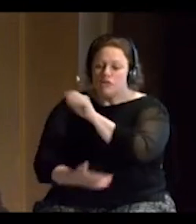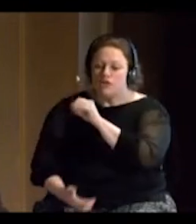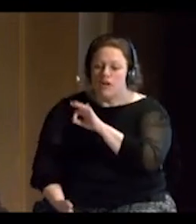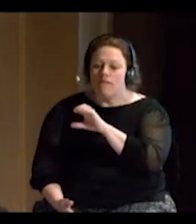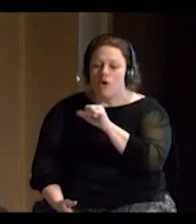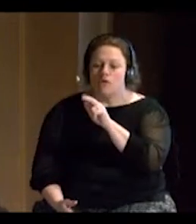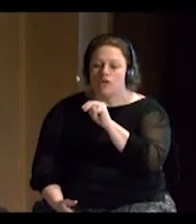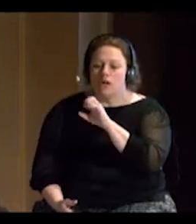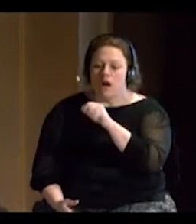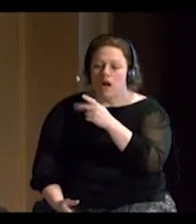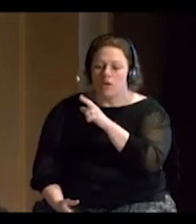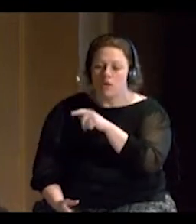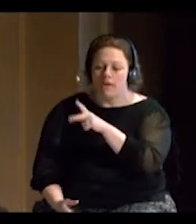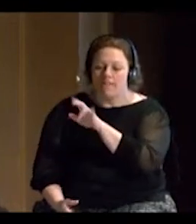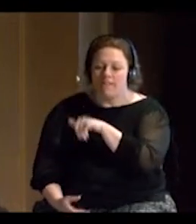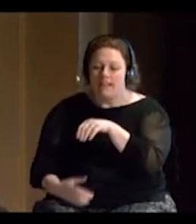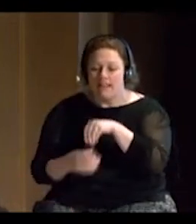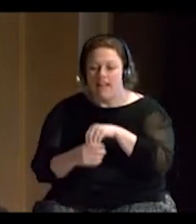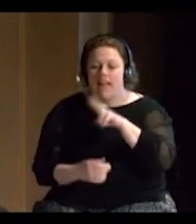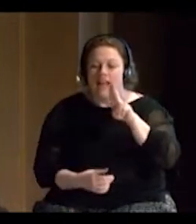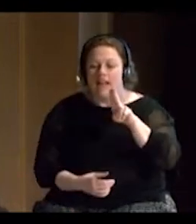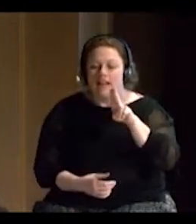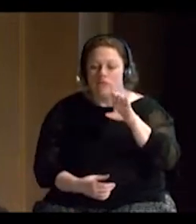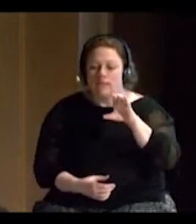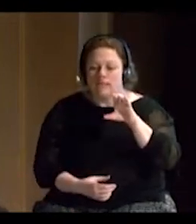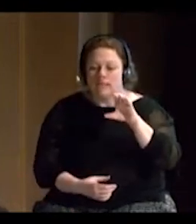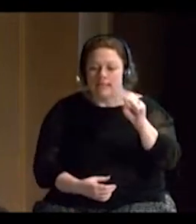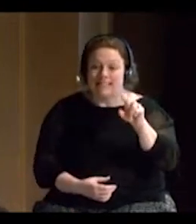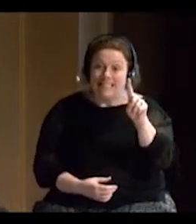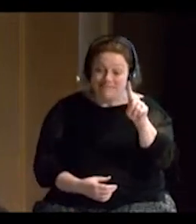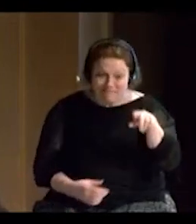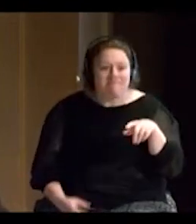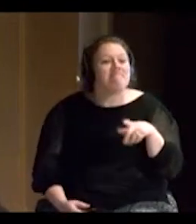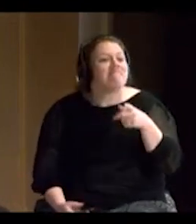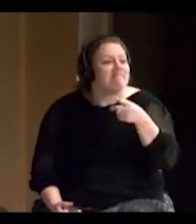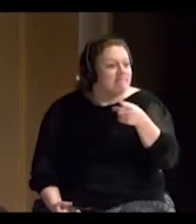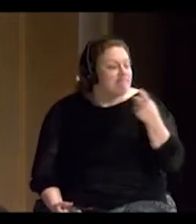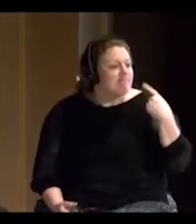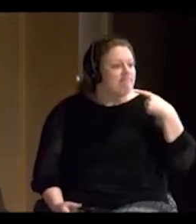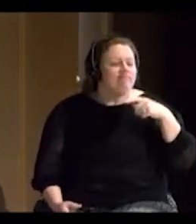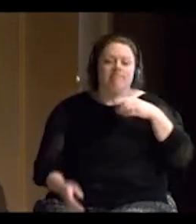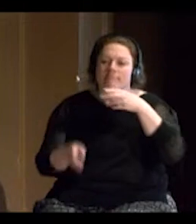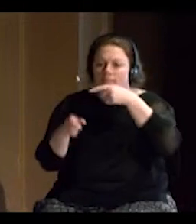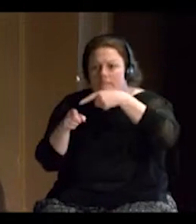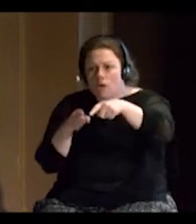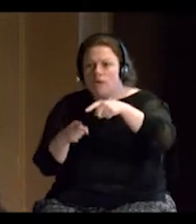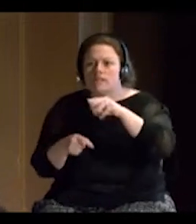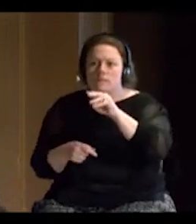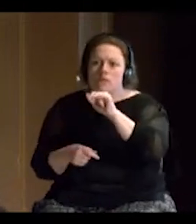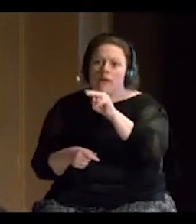His research interests lie in organismal marine biology, with a major focus on phylogenetic inference